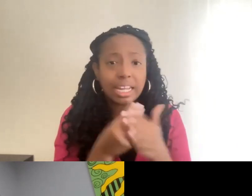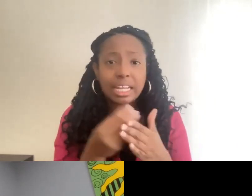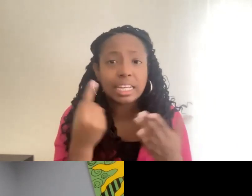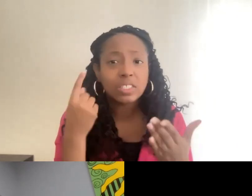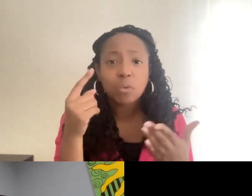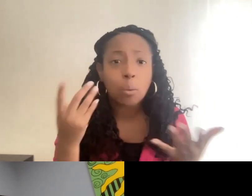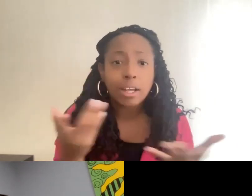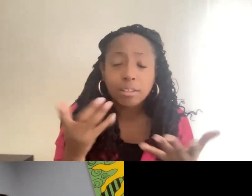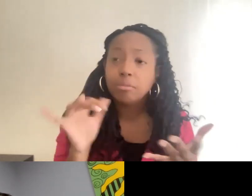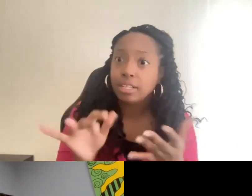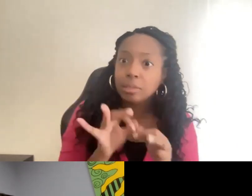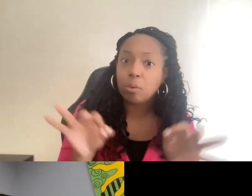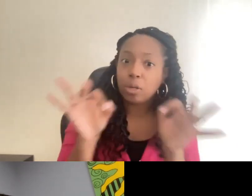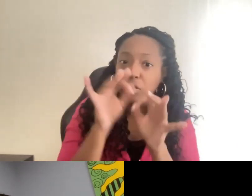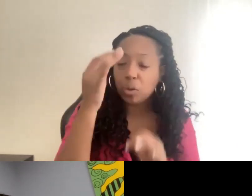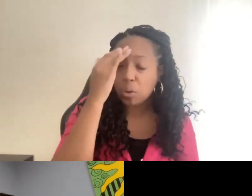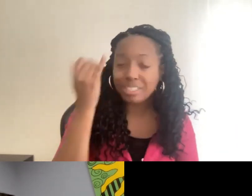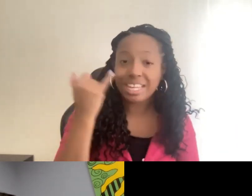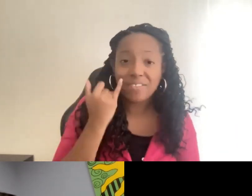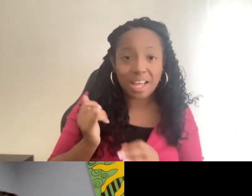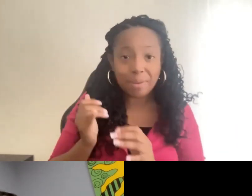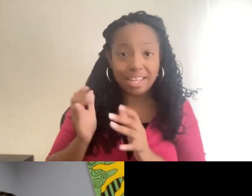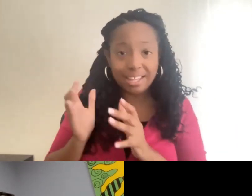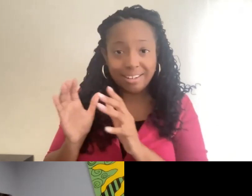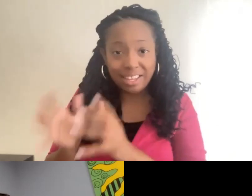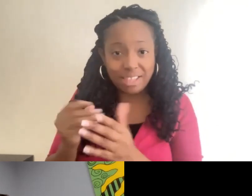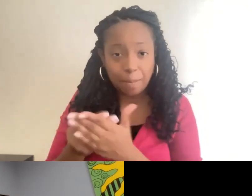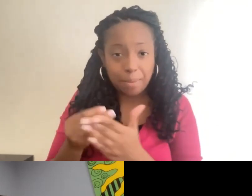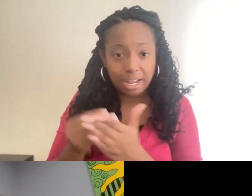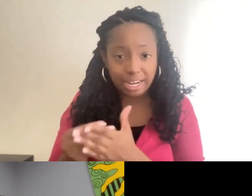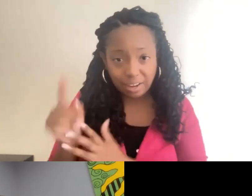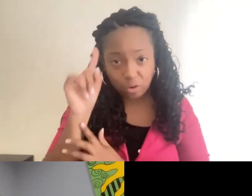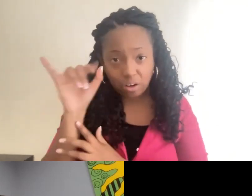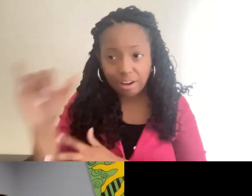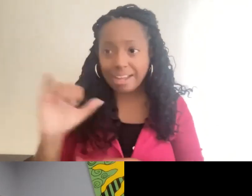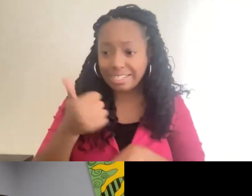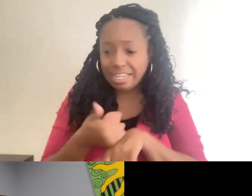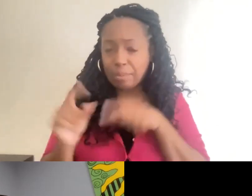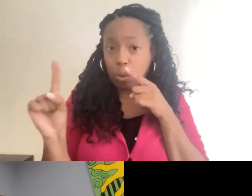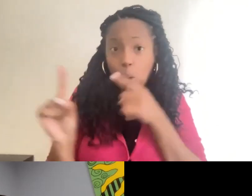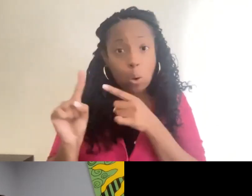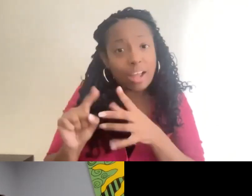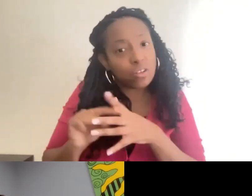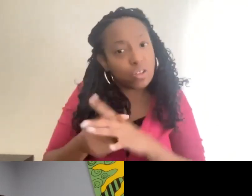because if I'm leaving it long term I can set up a goal for it I can really start to save and plan